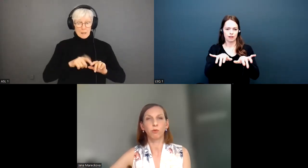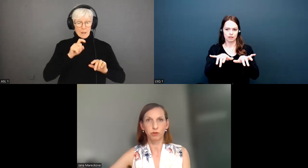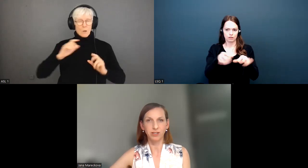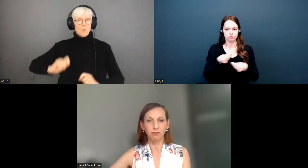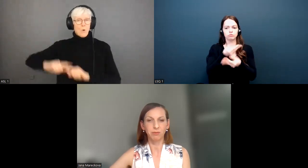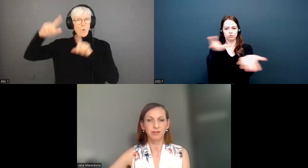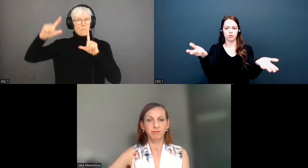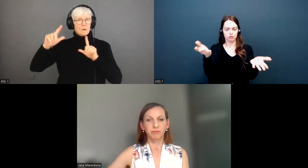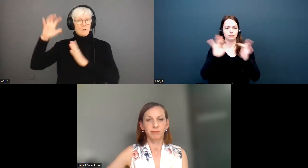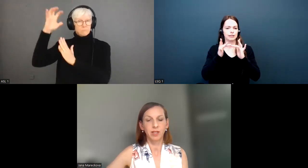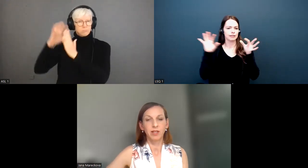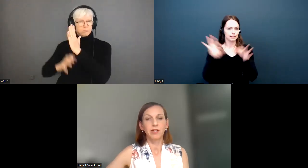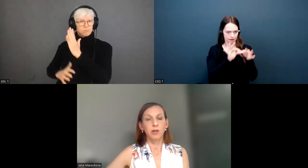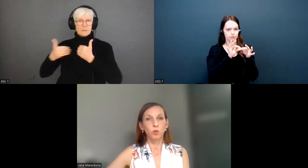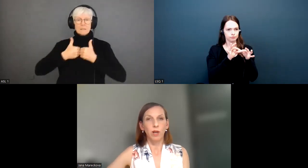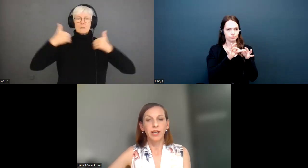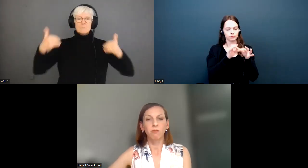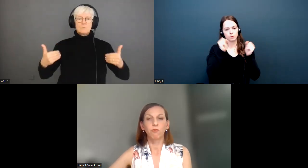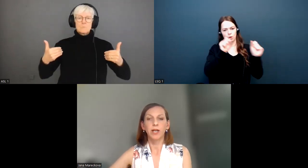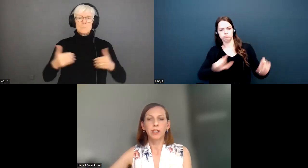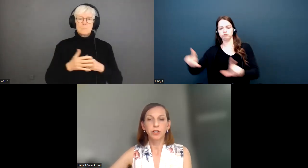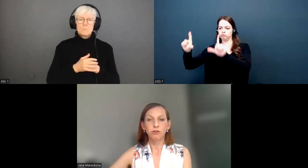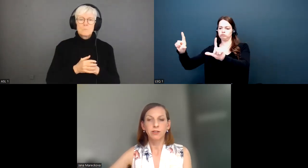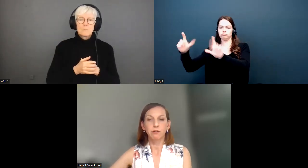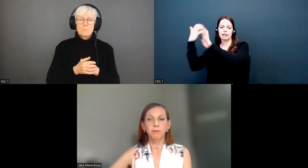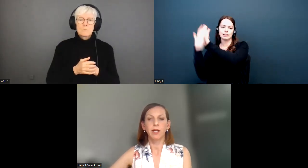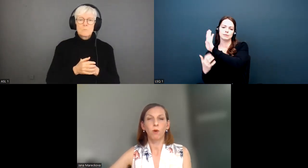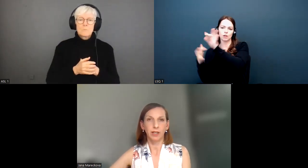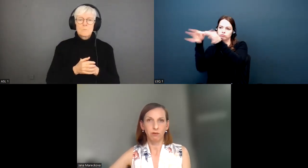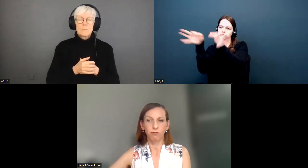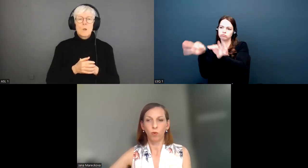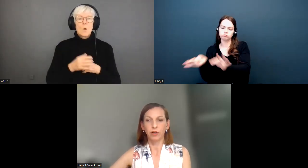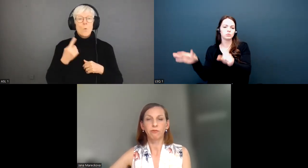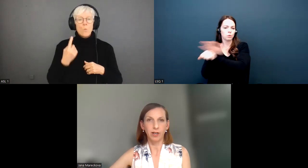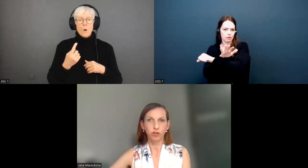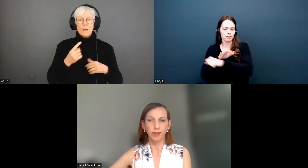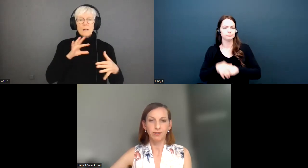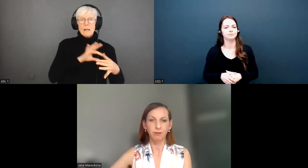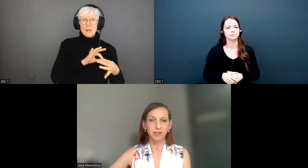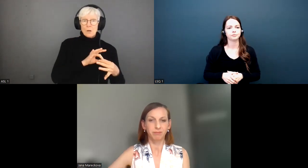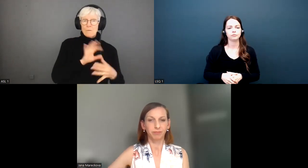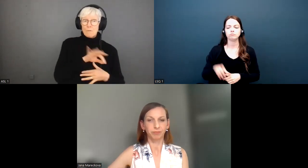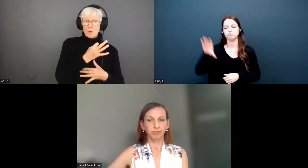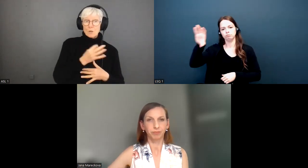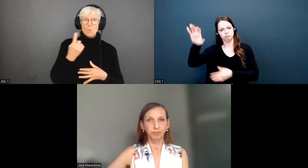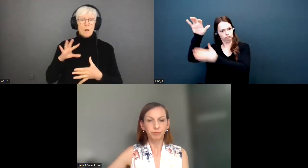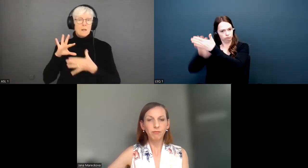full transcript. There is one link for English transcript and one link for French transcript.